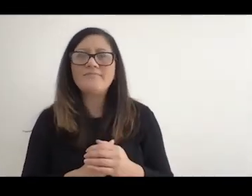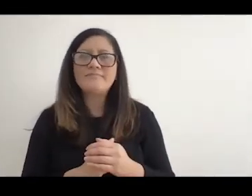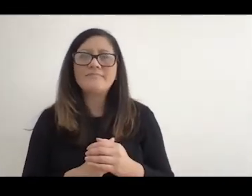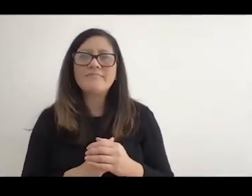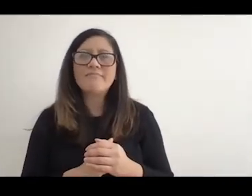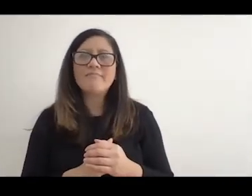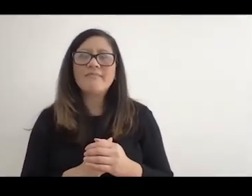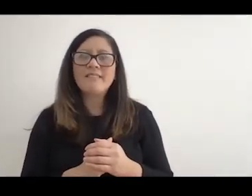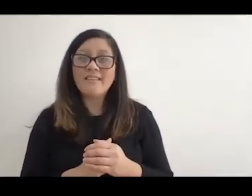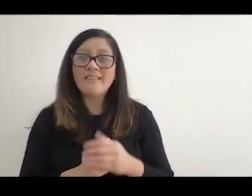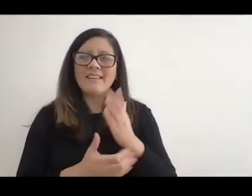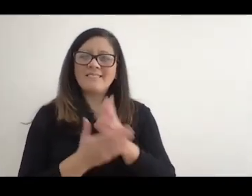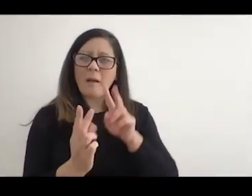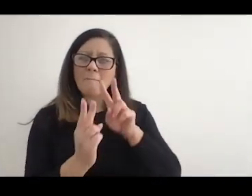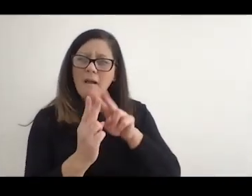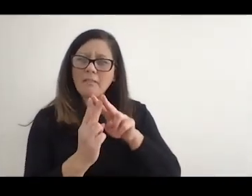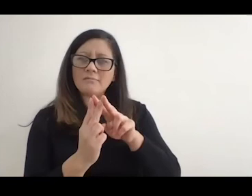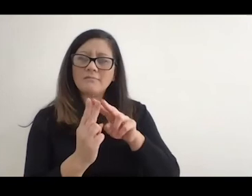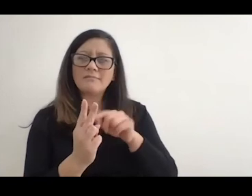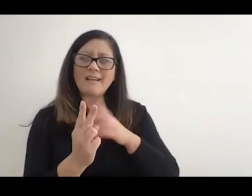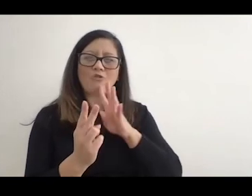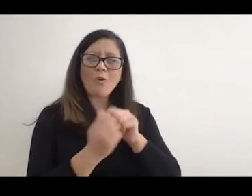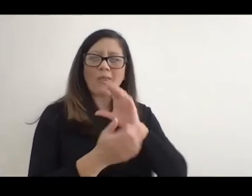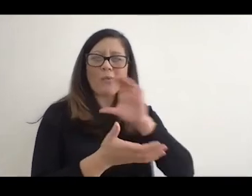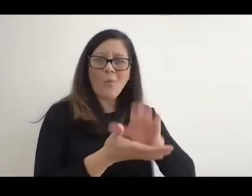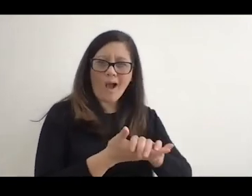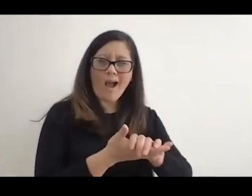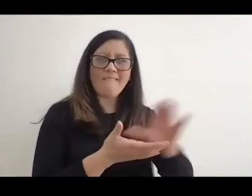you know talk to their husbands in there. Like you know they've maybe someone in